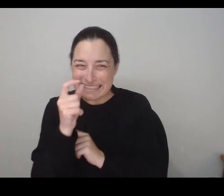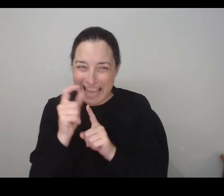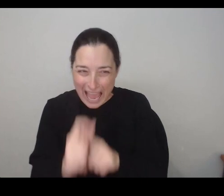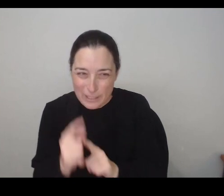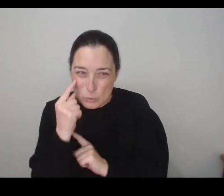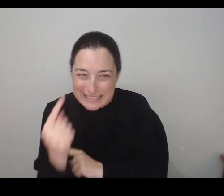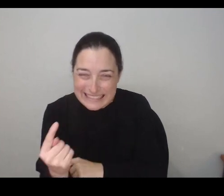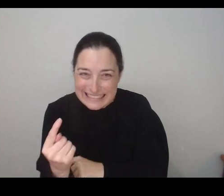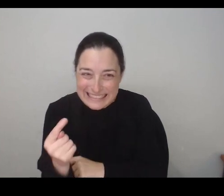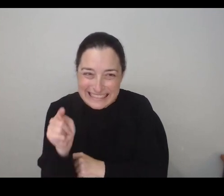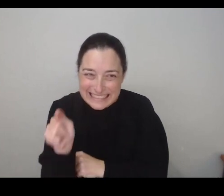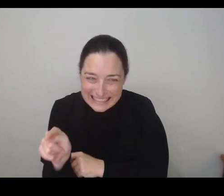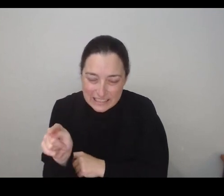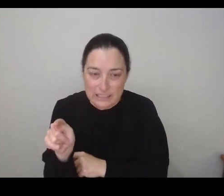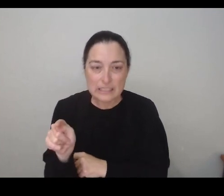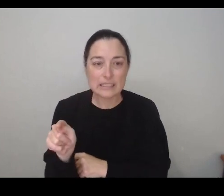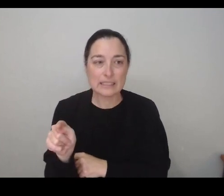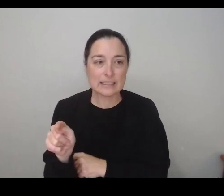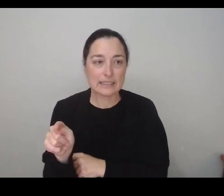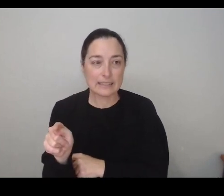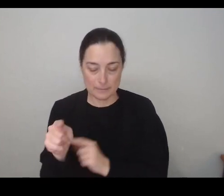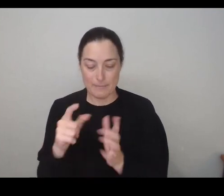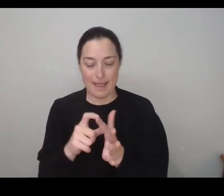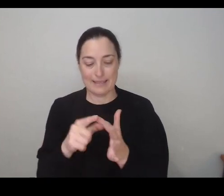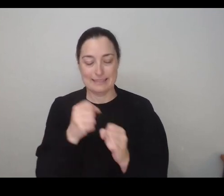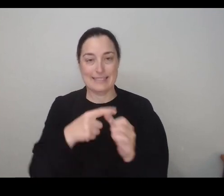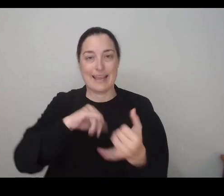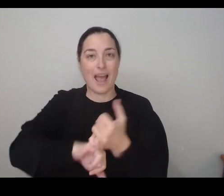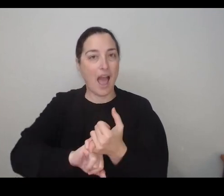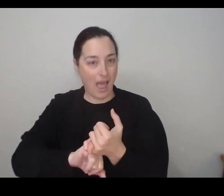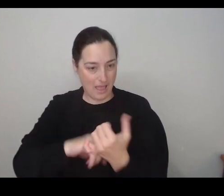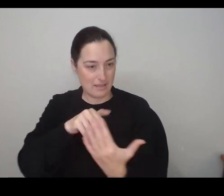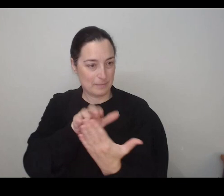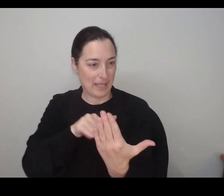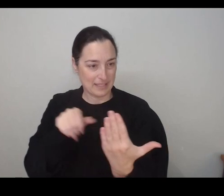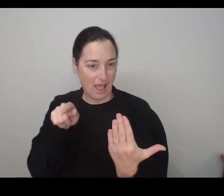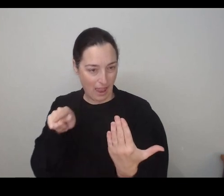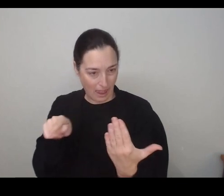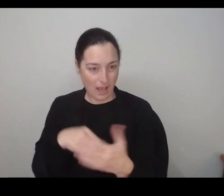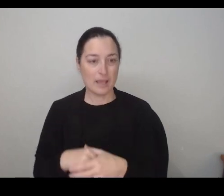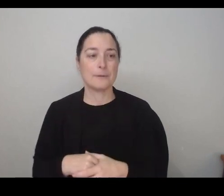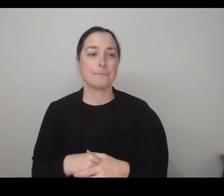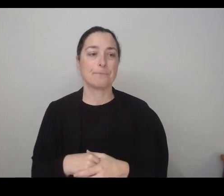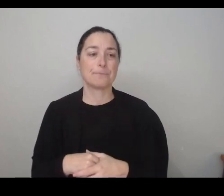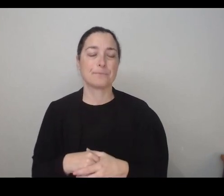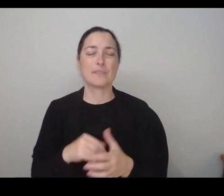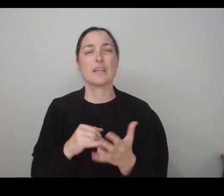you have a pastel by Degas, which is now in Bueno Aires. So for me, it's important to consider